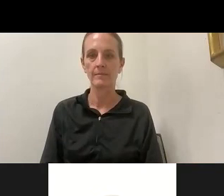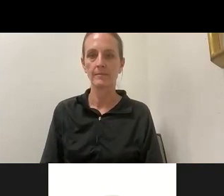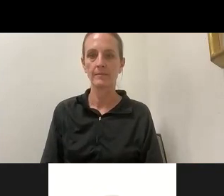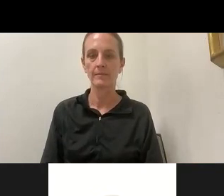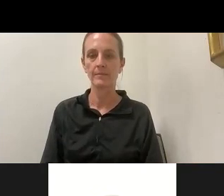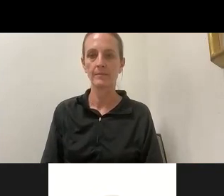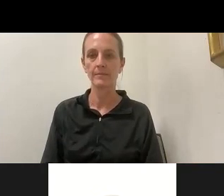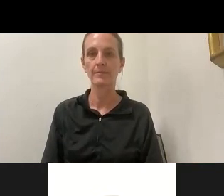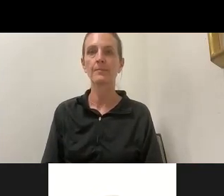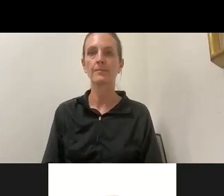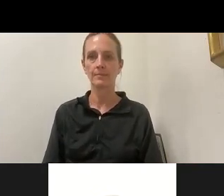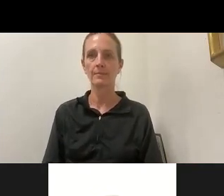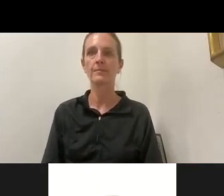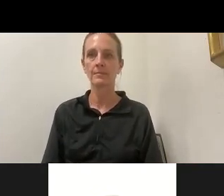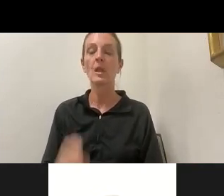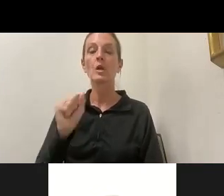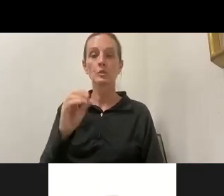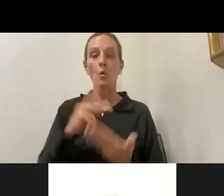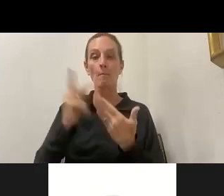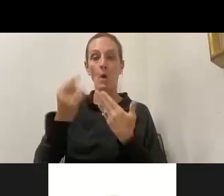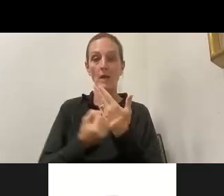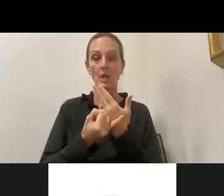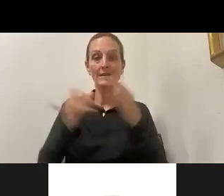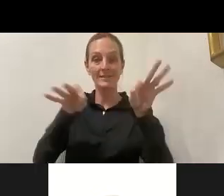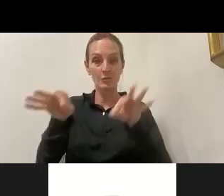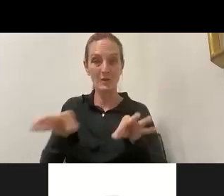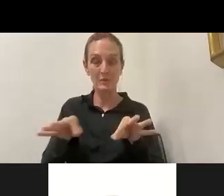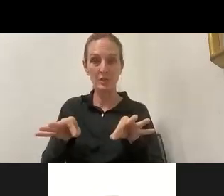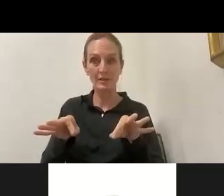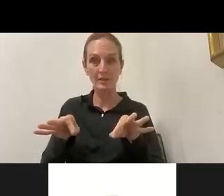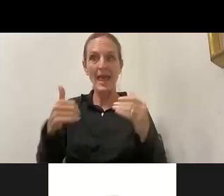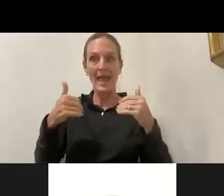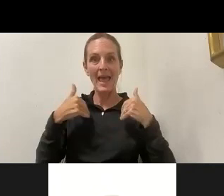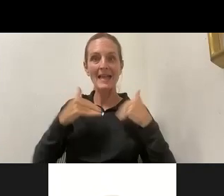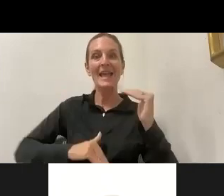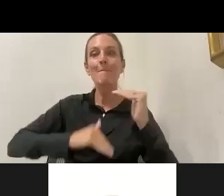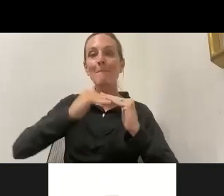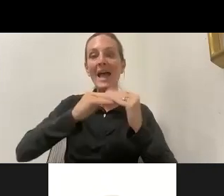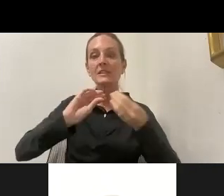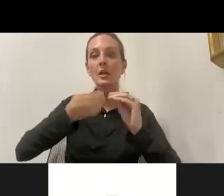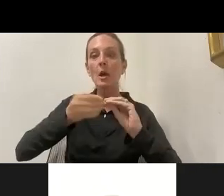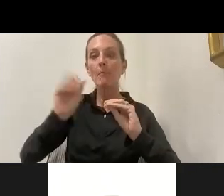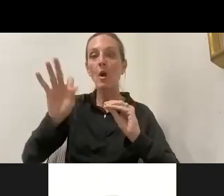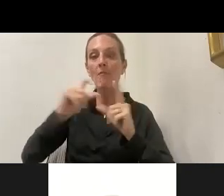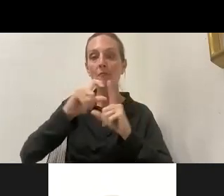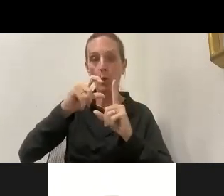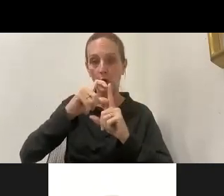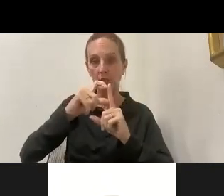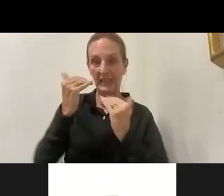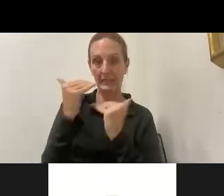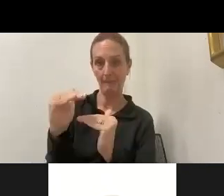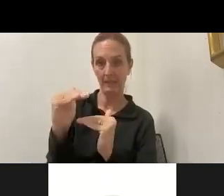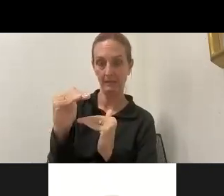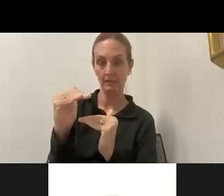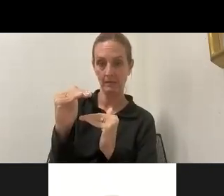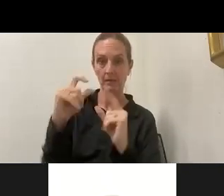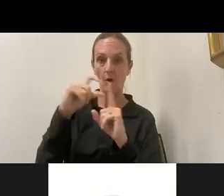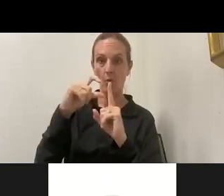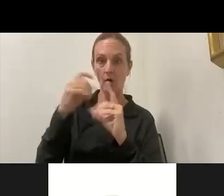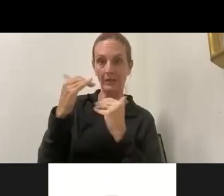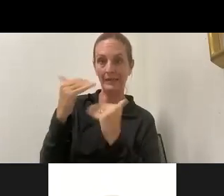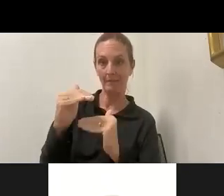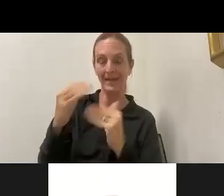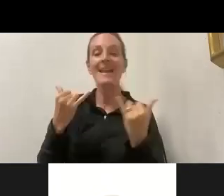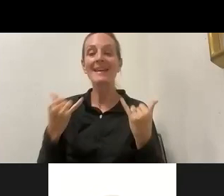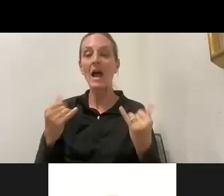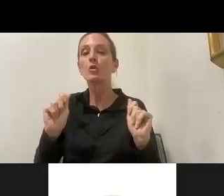So, the project description often has a max number of words. A way you can get around that, is